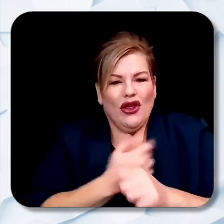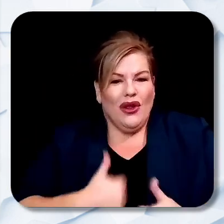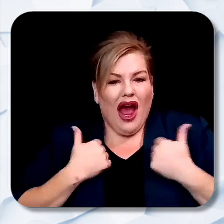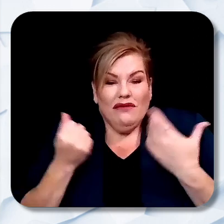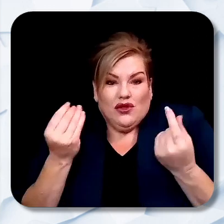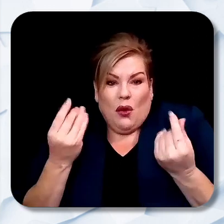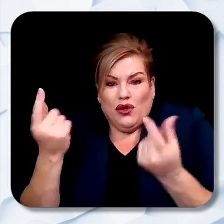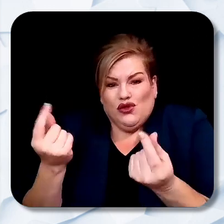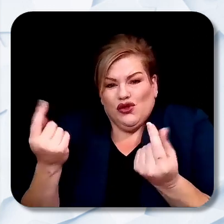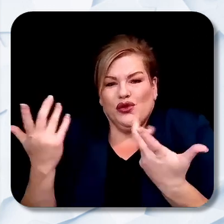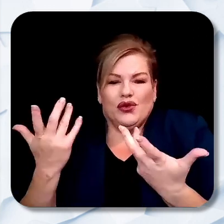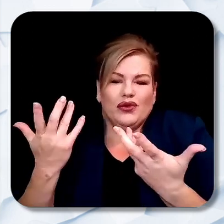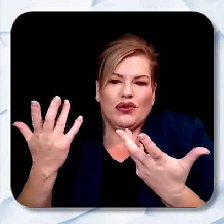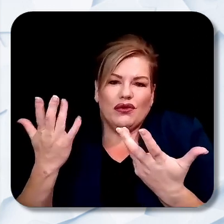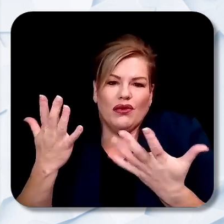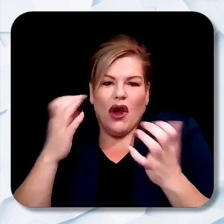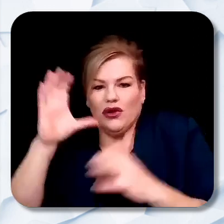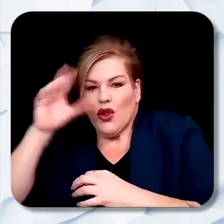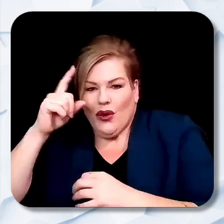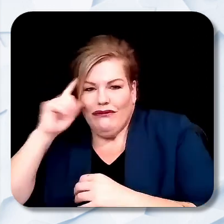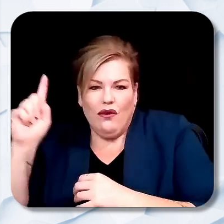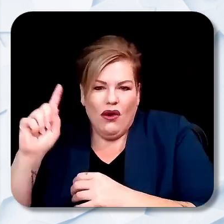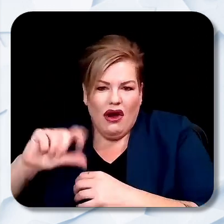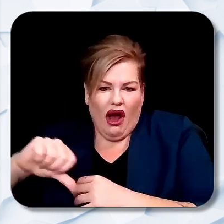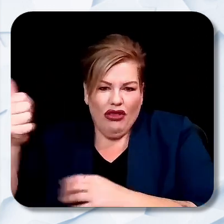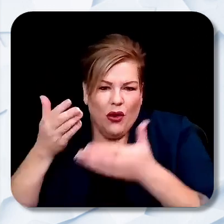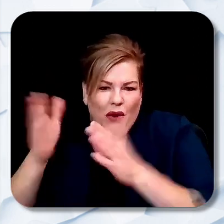when we were given the confirmation that it was scheduled to take an